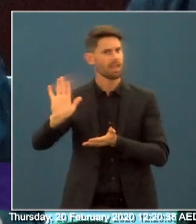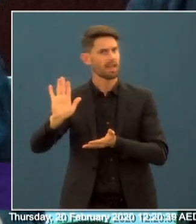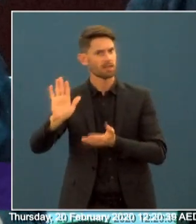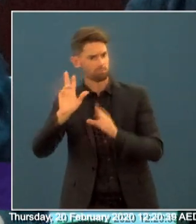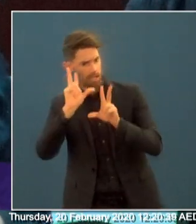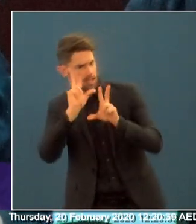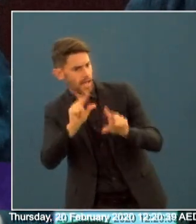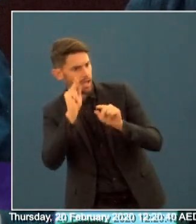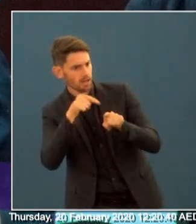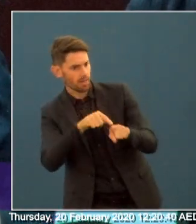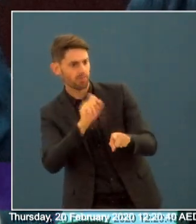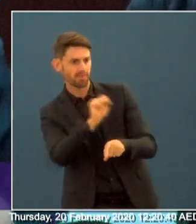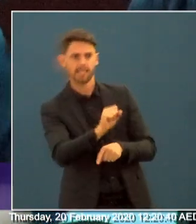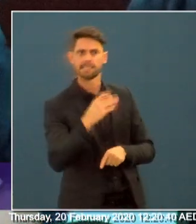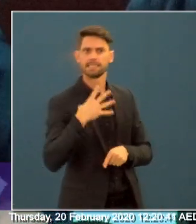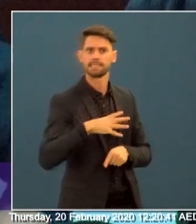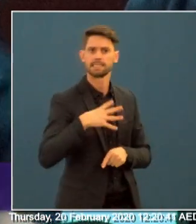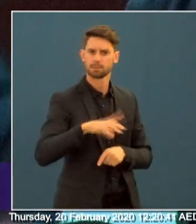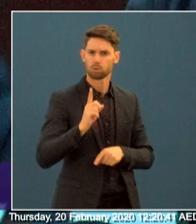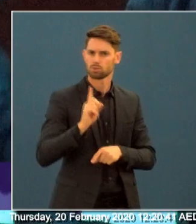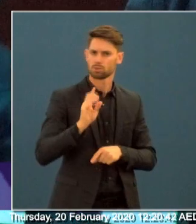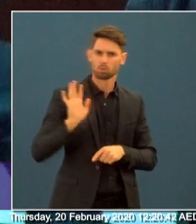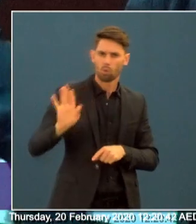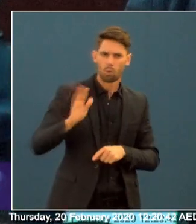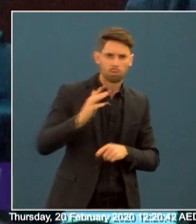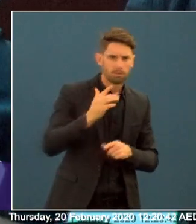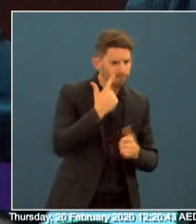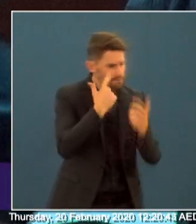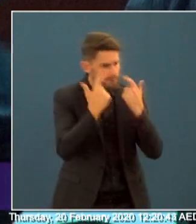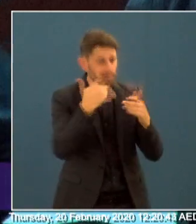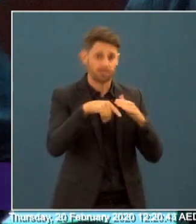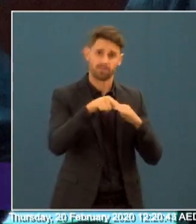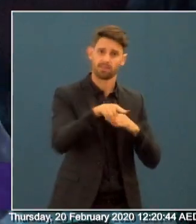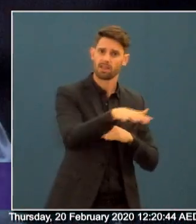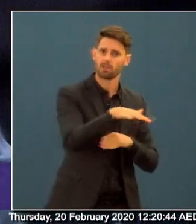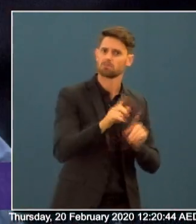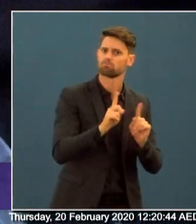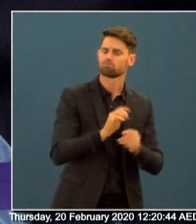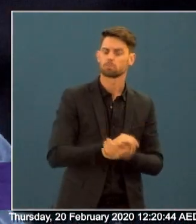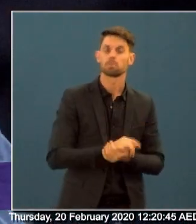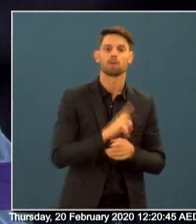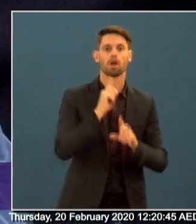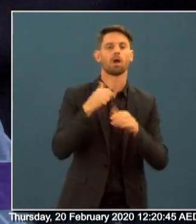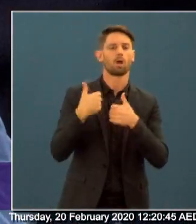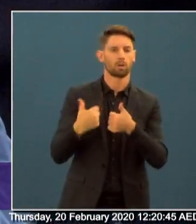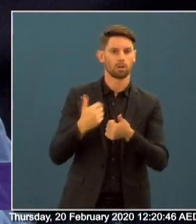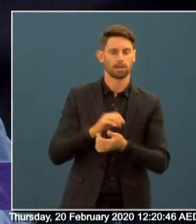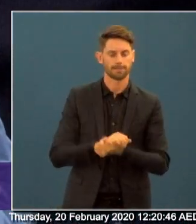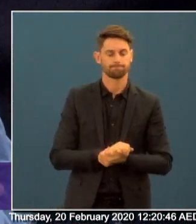in relation to some of the conclusions you've documented there? So my sense is that the combination